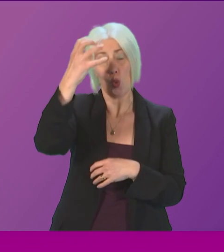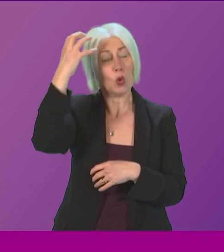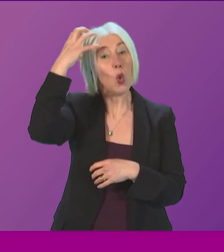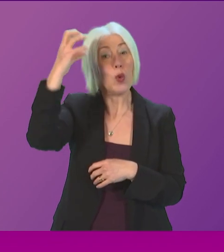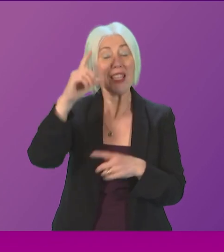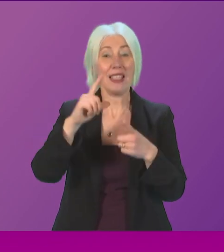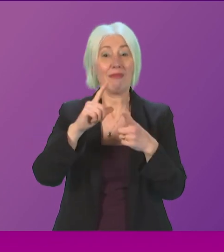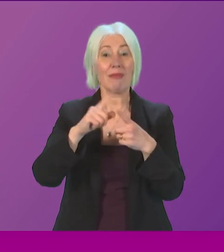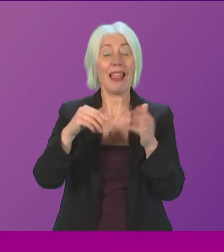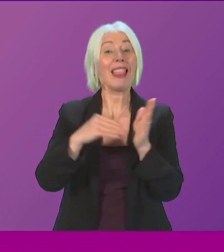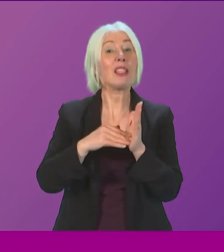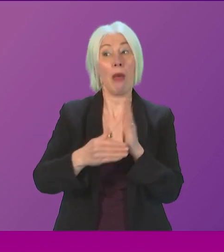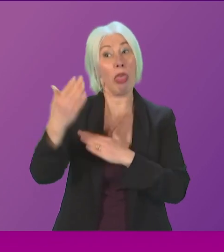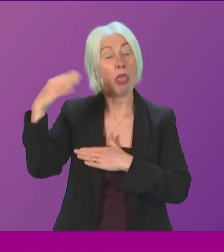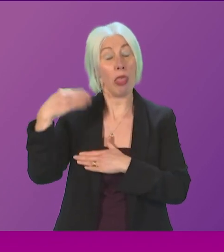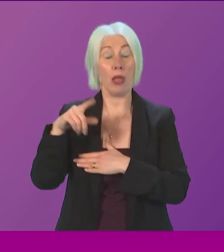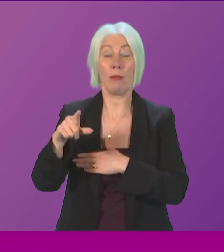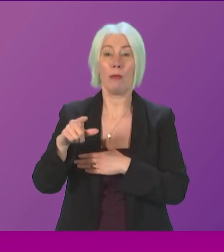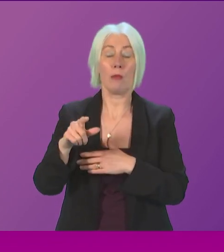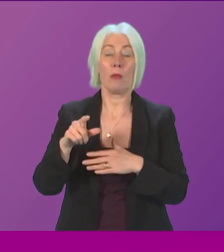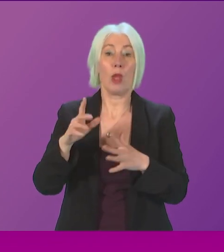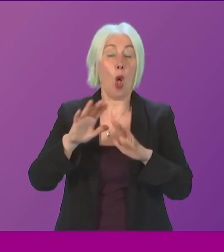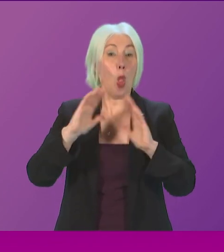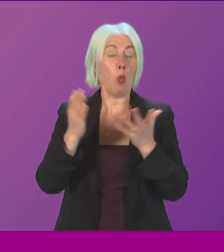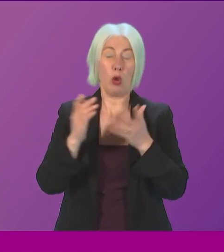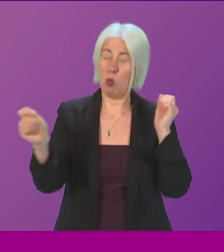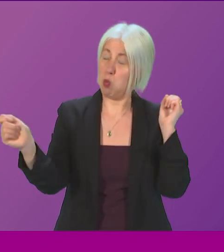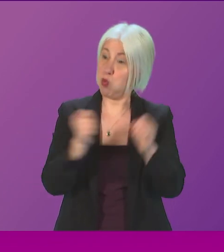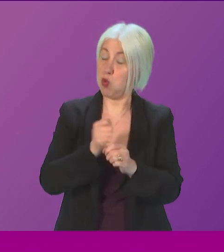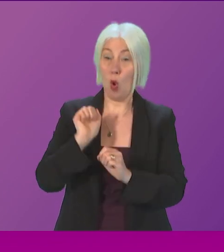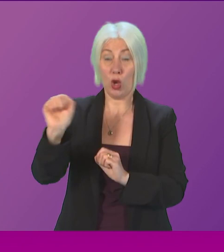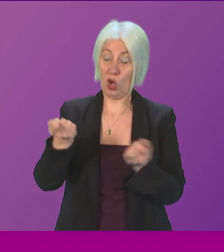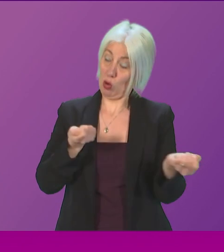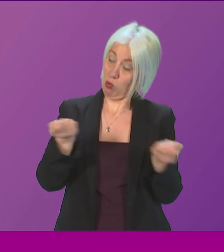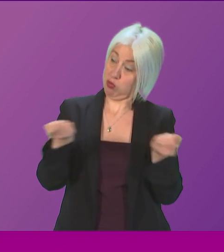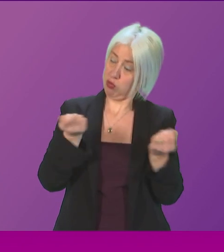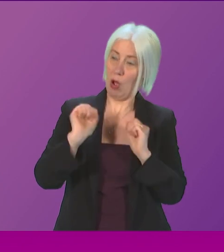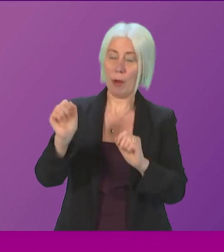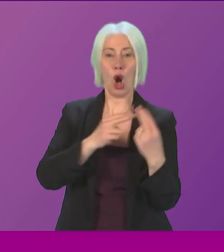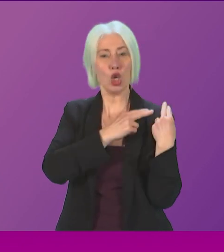The world changed immeasurably during her extraordinary reign, but her duty, her integrity,